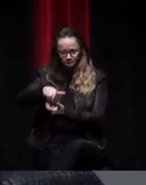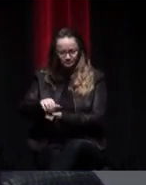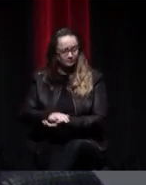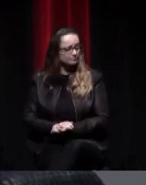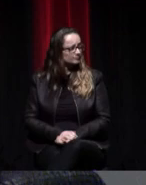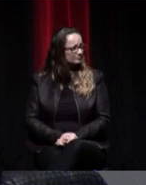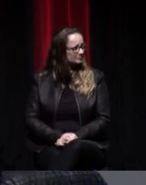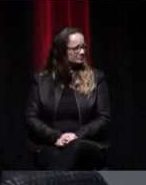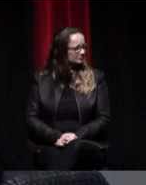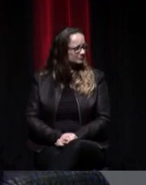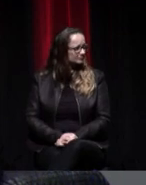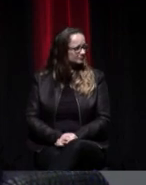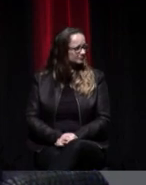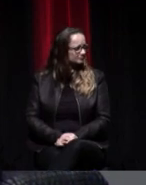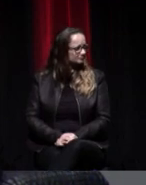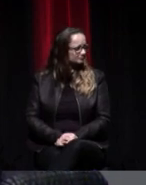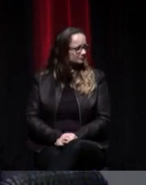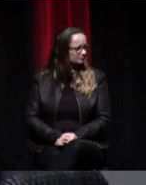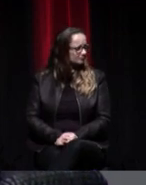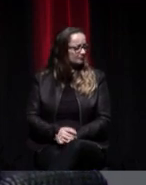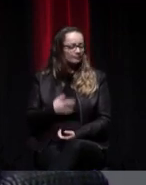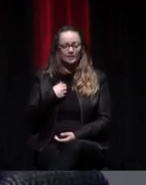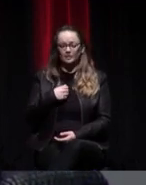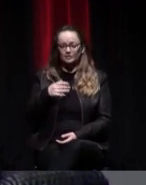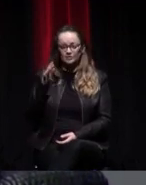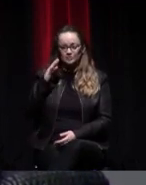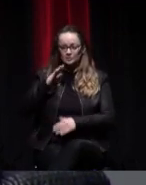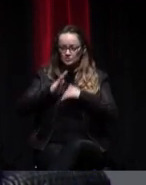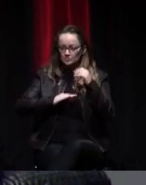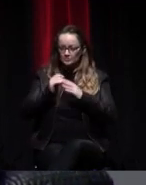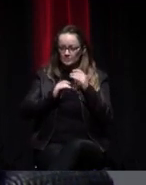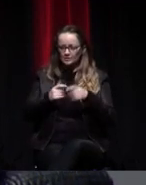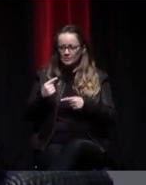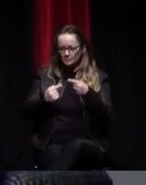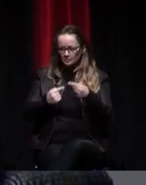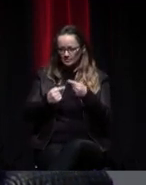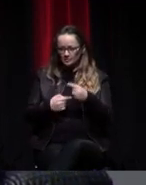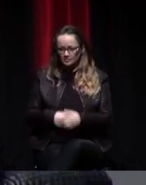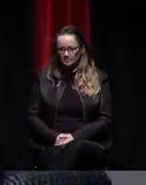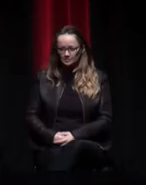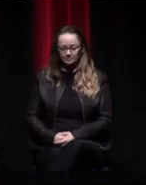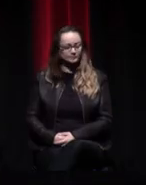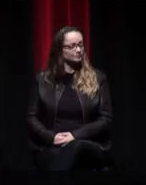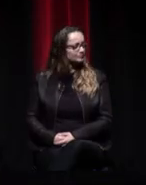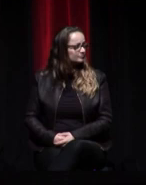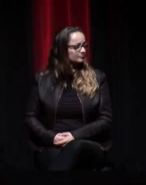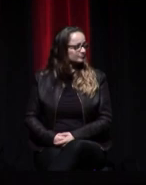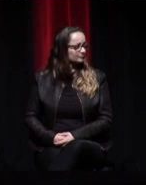and "Reinvenção da Intimidade, Políticas do Sofrimento Cotidiano” by Ubu. I also have to say, Christian,